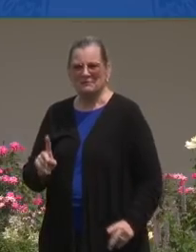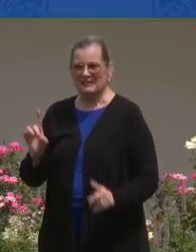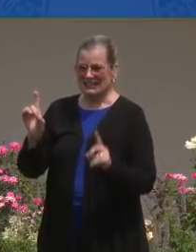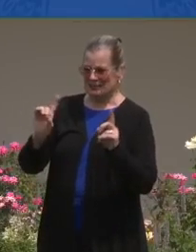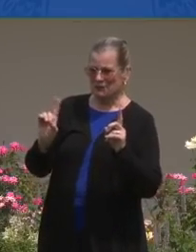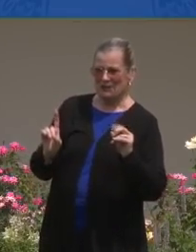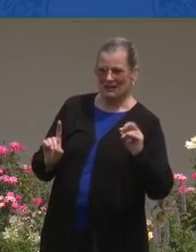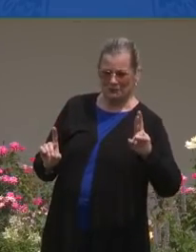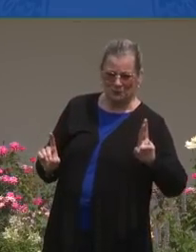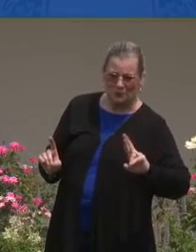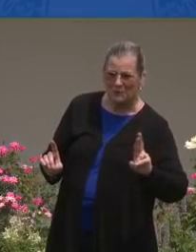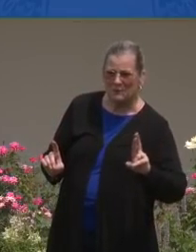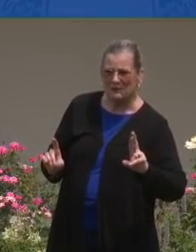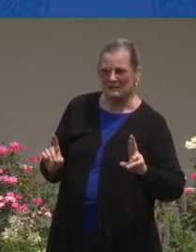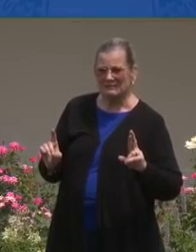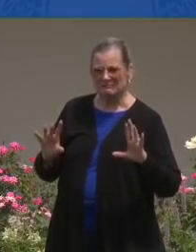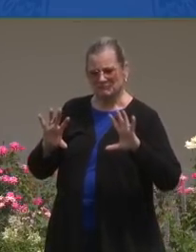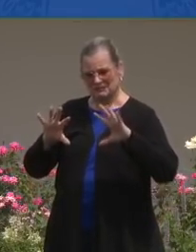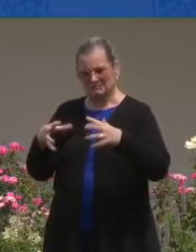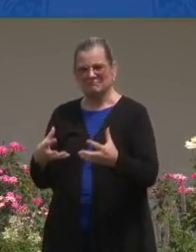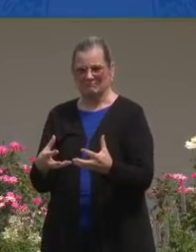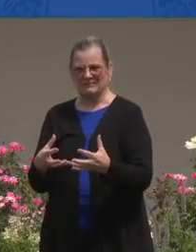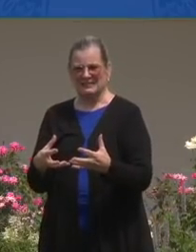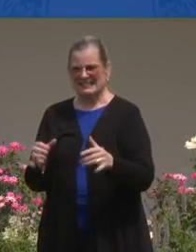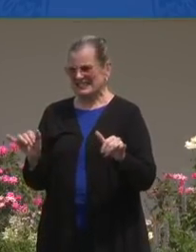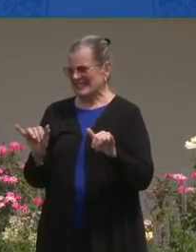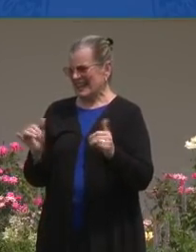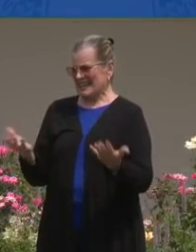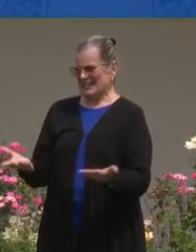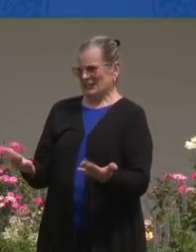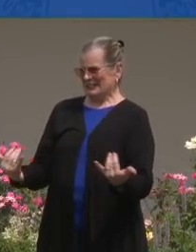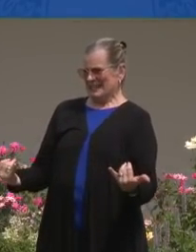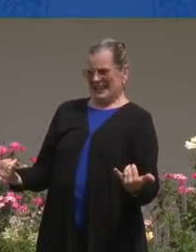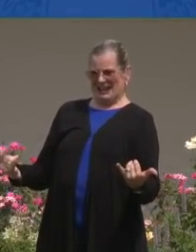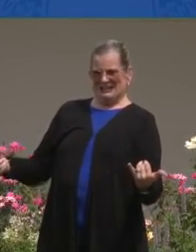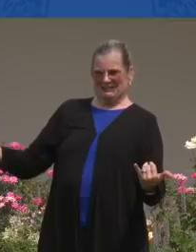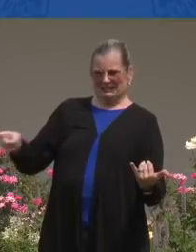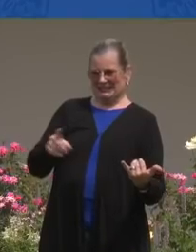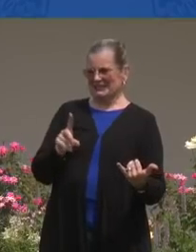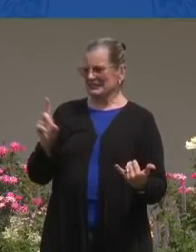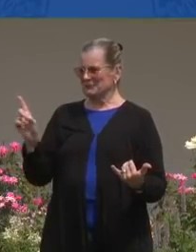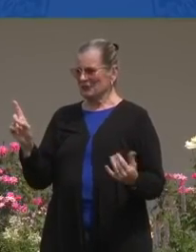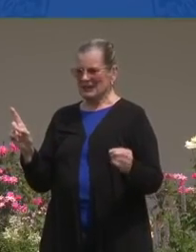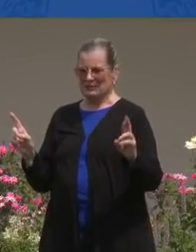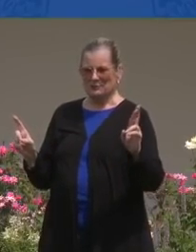just as we are today. Speaker Pelosi, welcome, by the way, Madam Speaker.